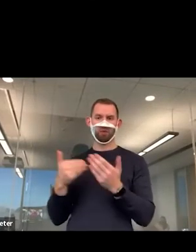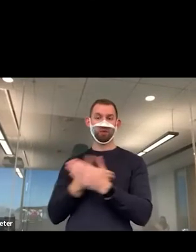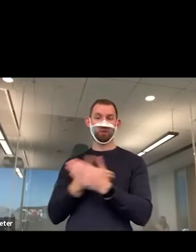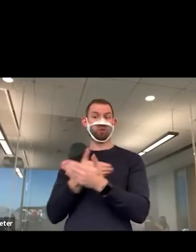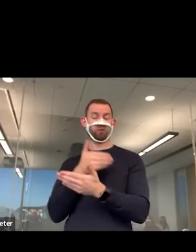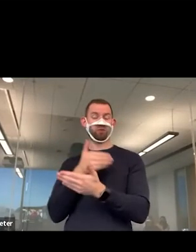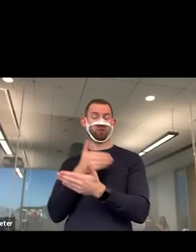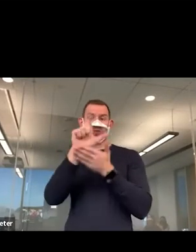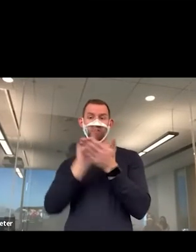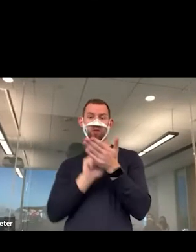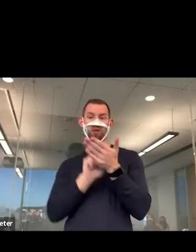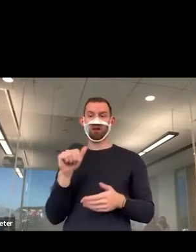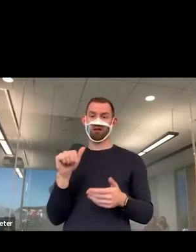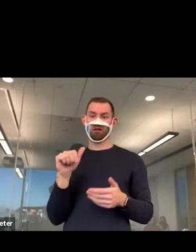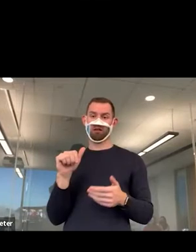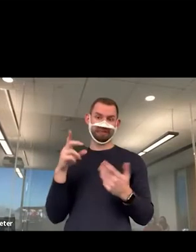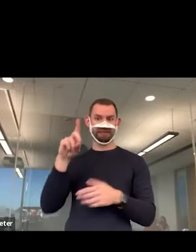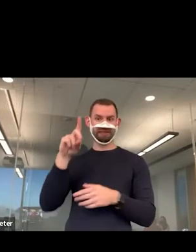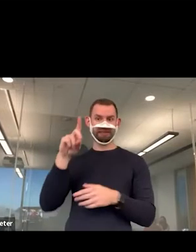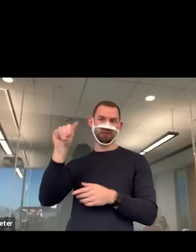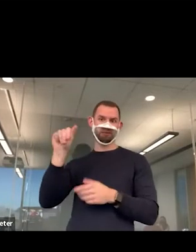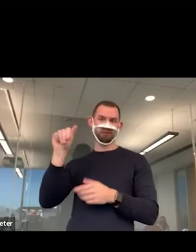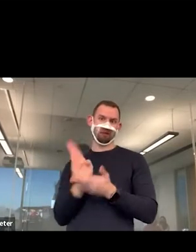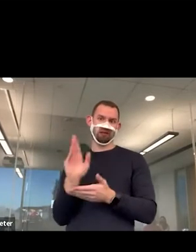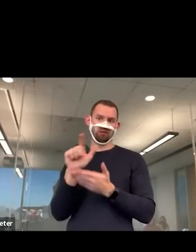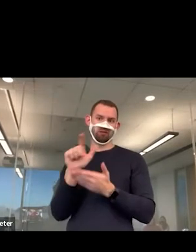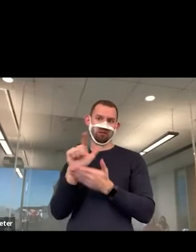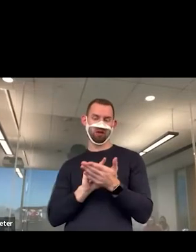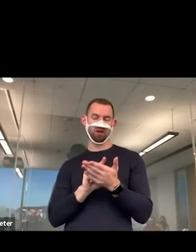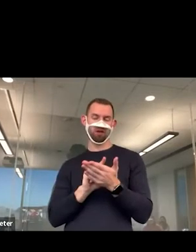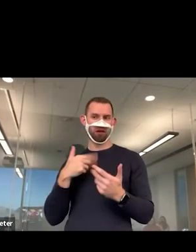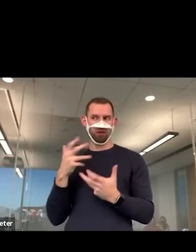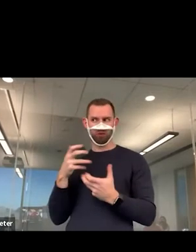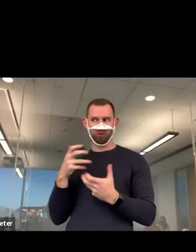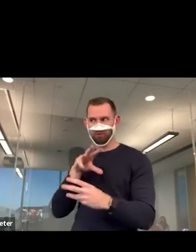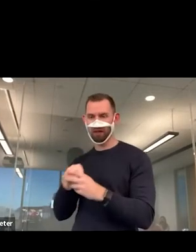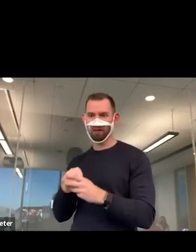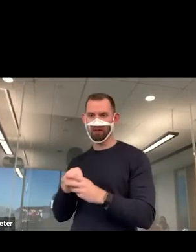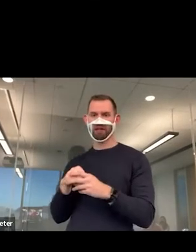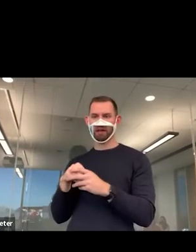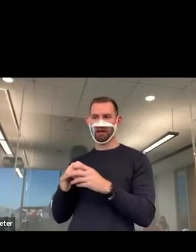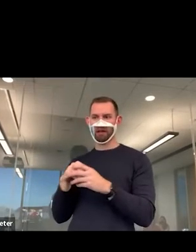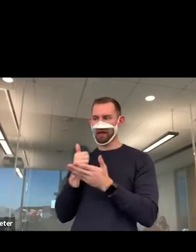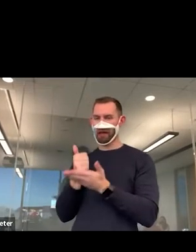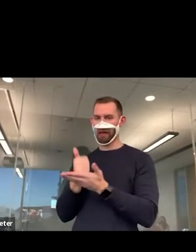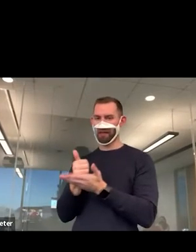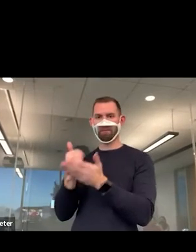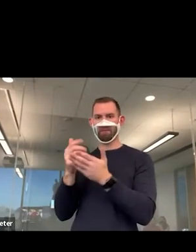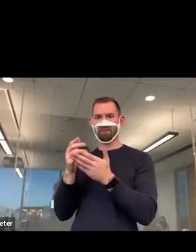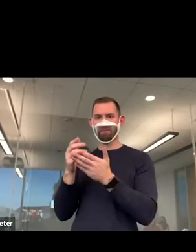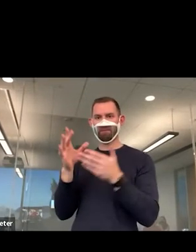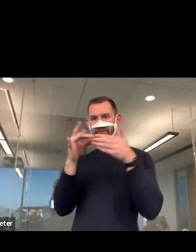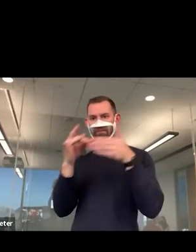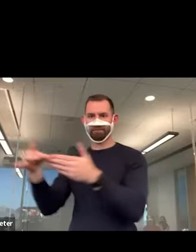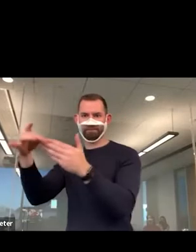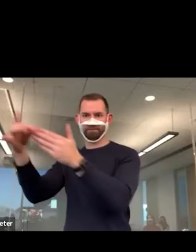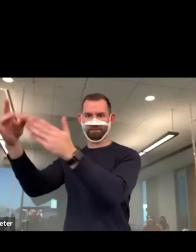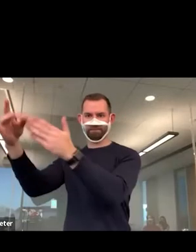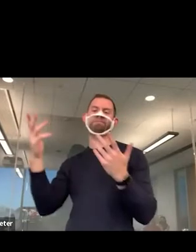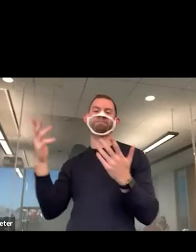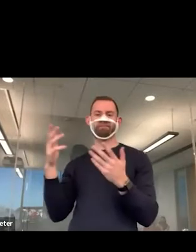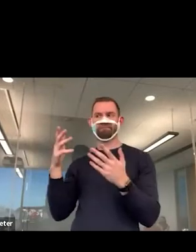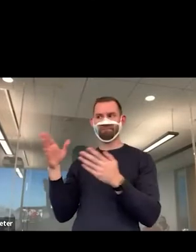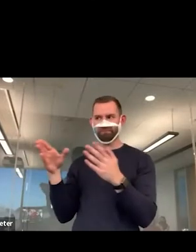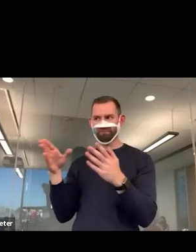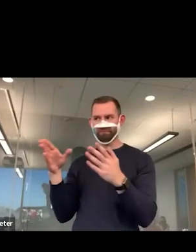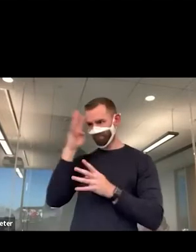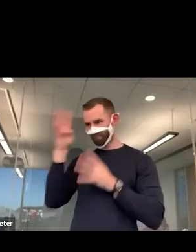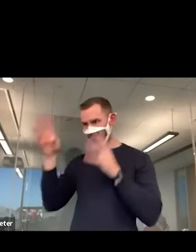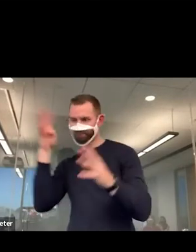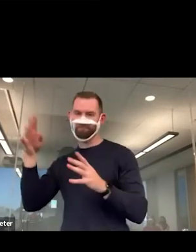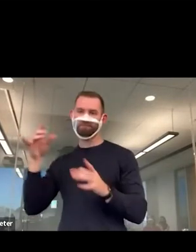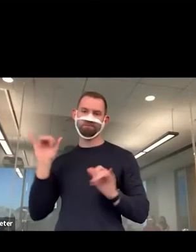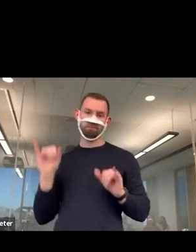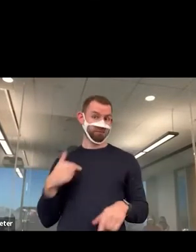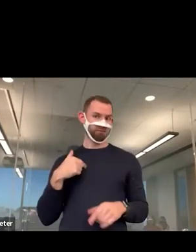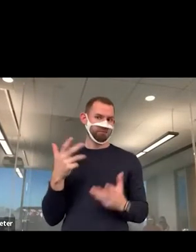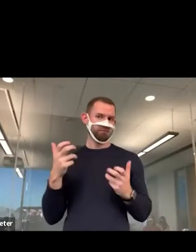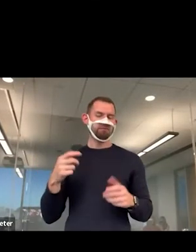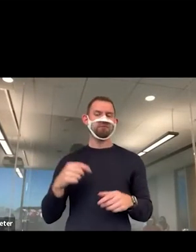new law and to really help shape what happened to it um so that was my goal and i got a fellowship